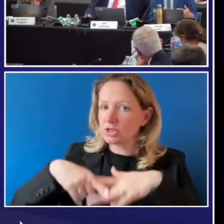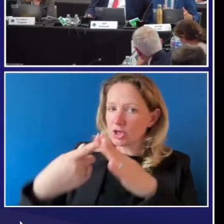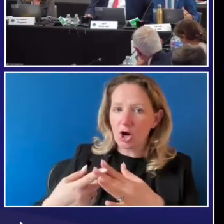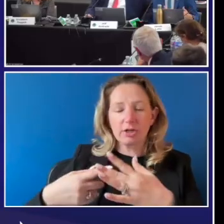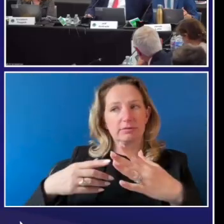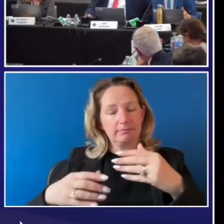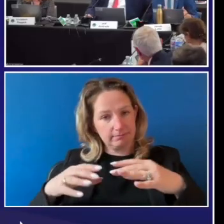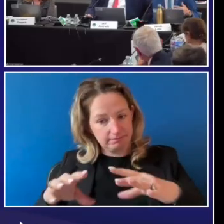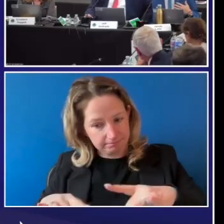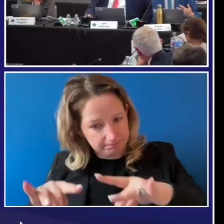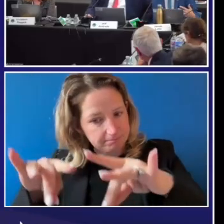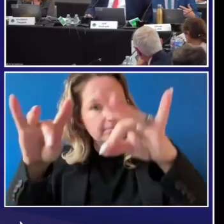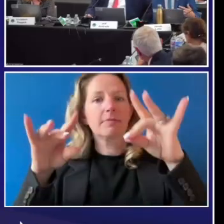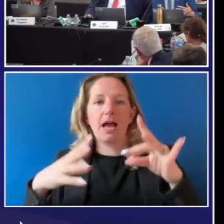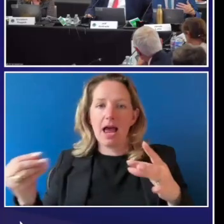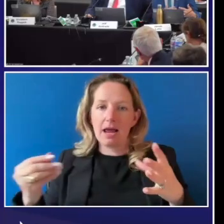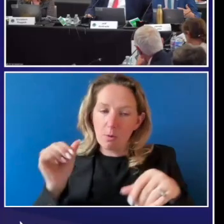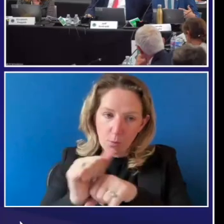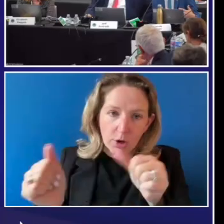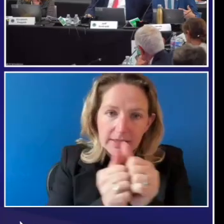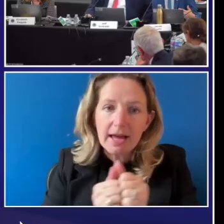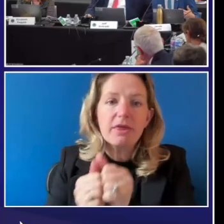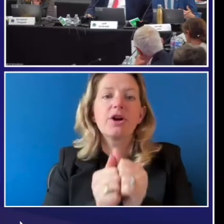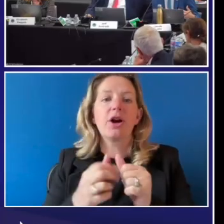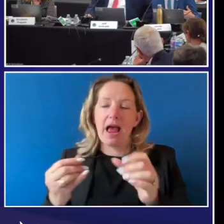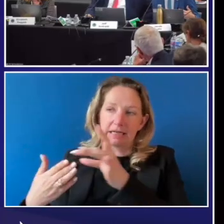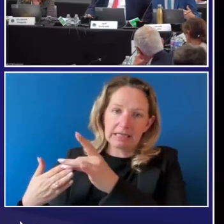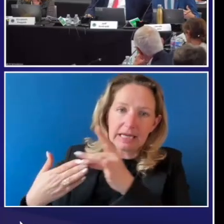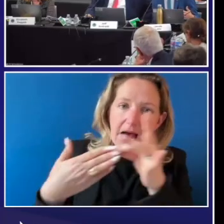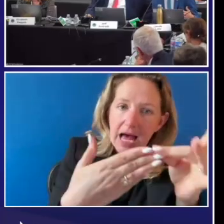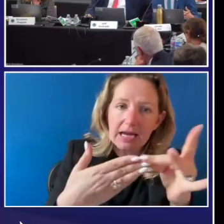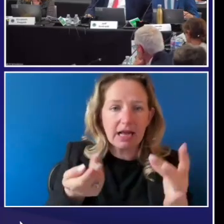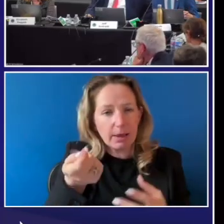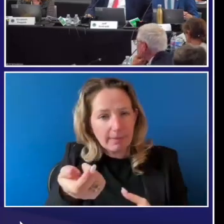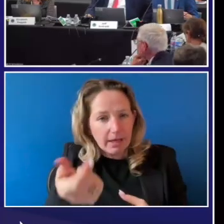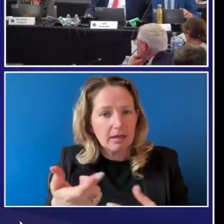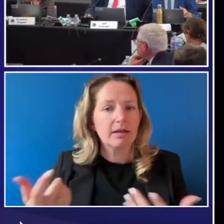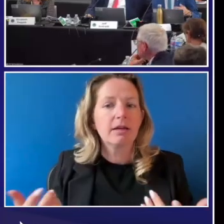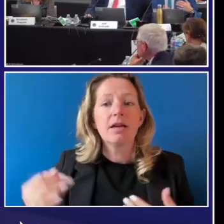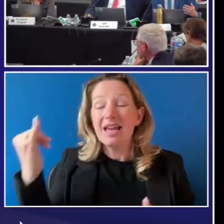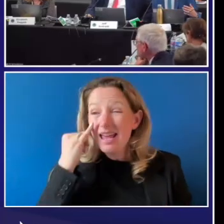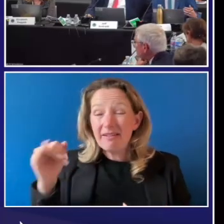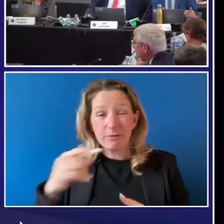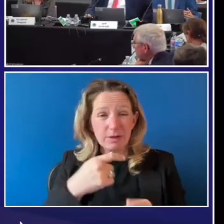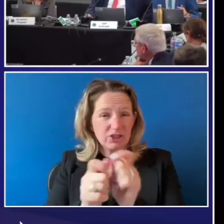allows us to interface with them a little bit and kind of guide them along in the process. But if we put it as must, it fundamentally